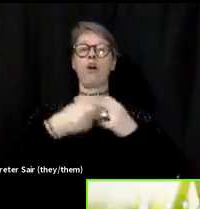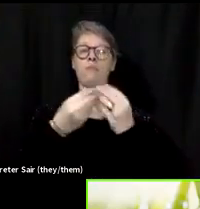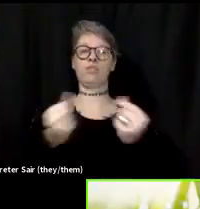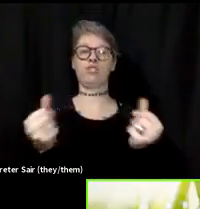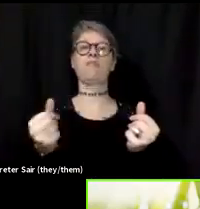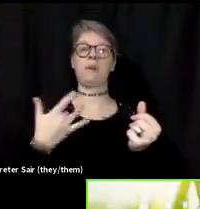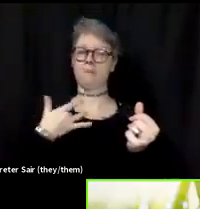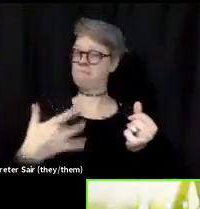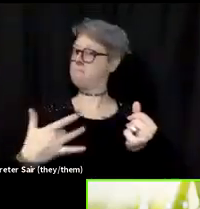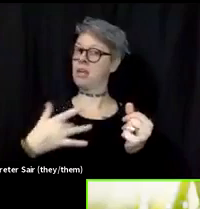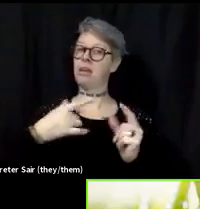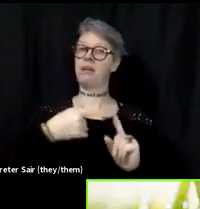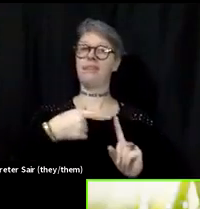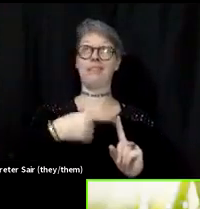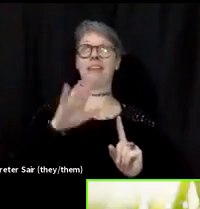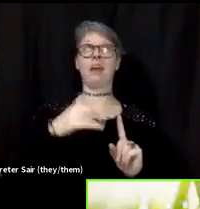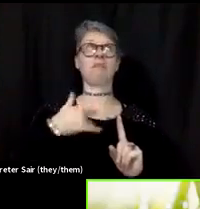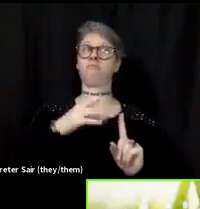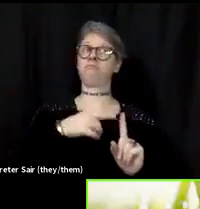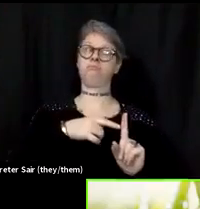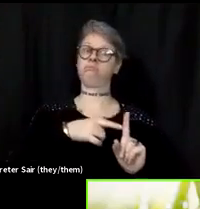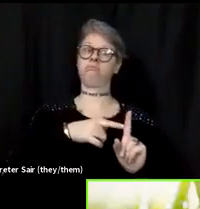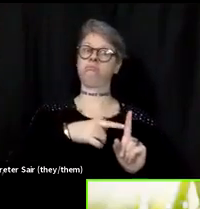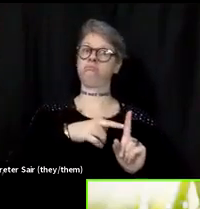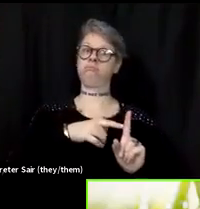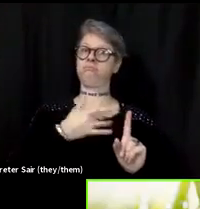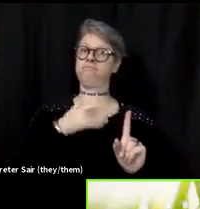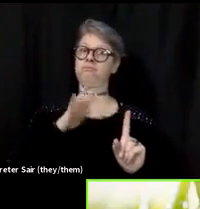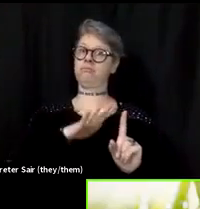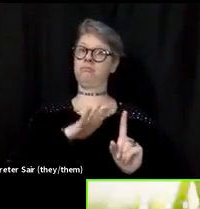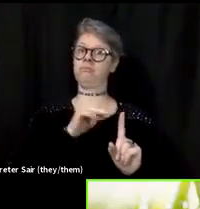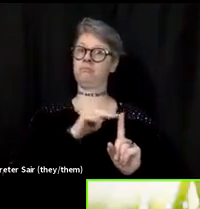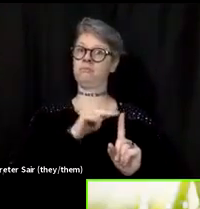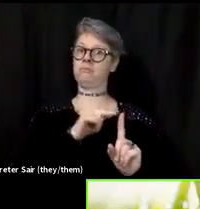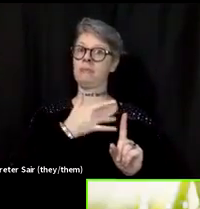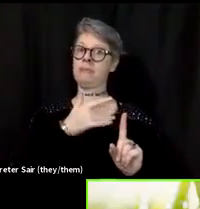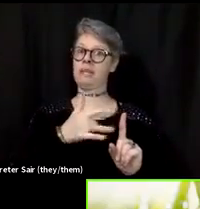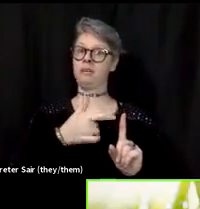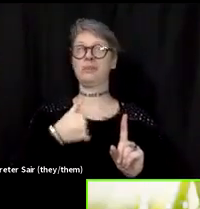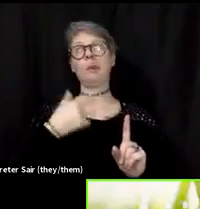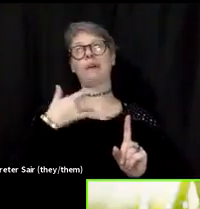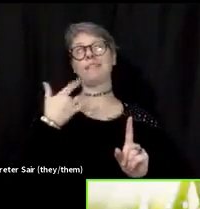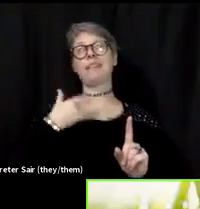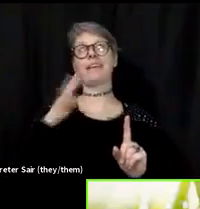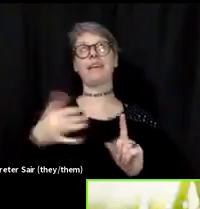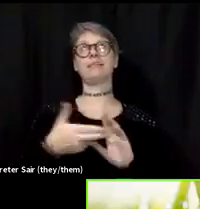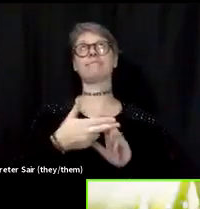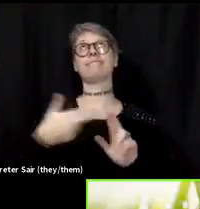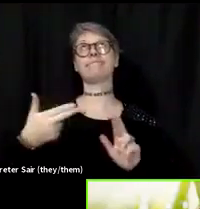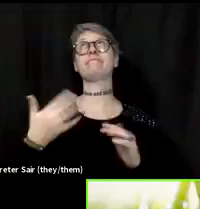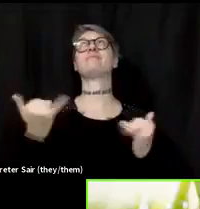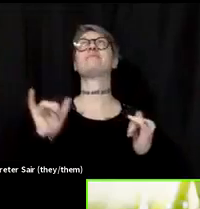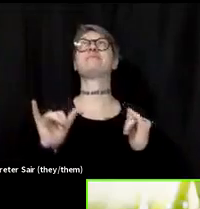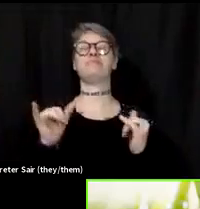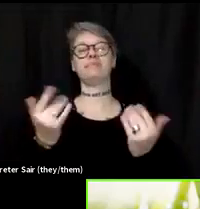problems So I So, I think I come by it